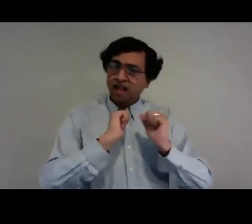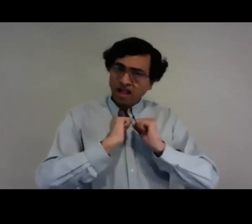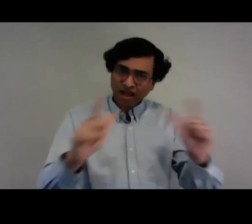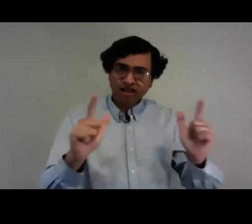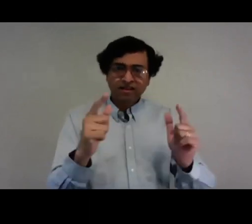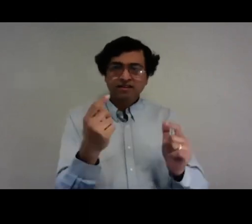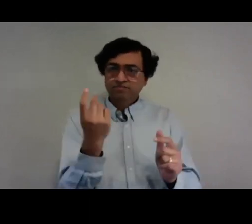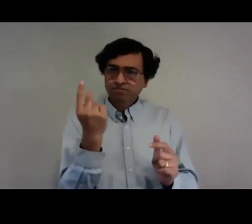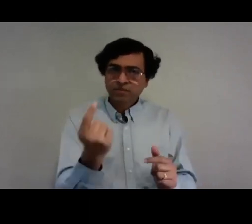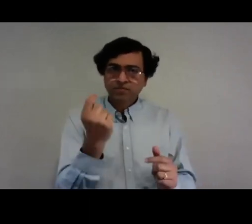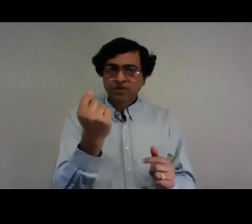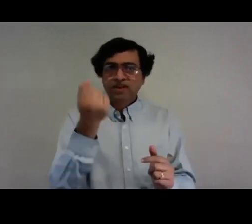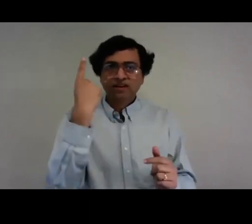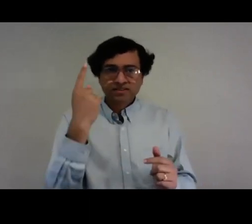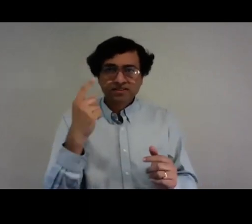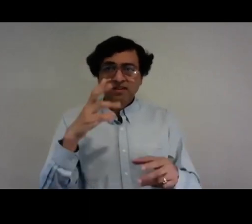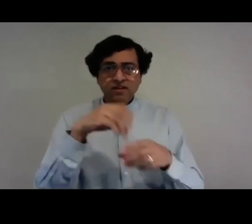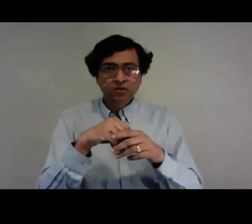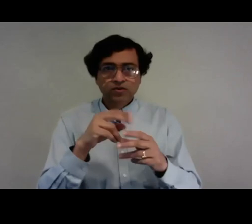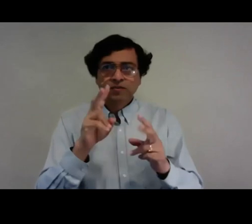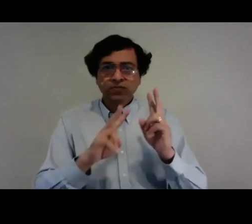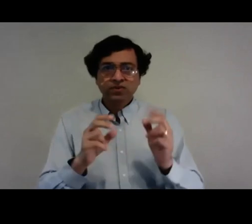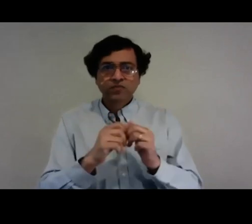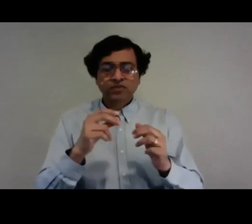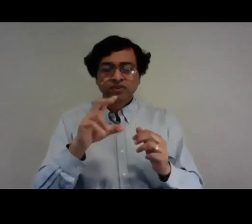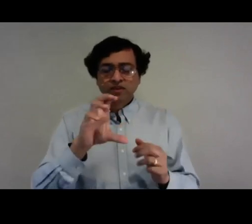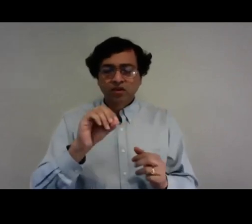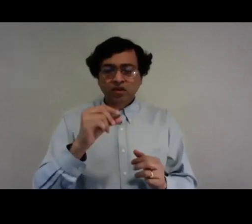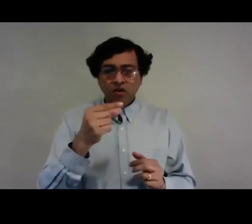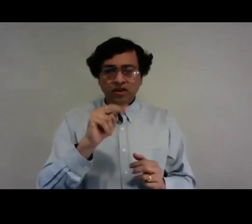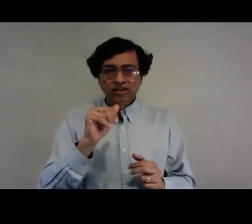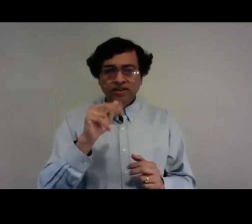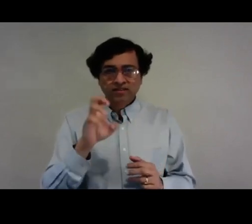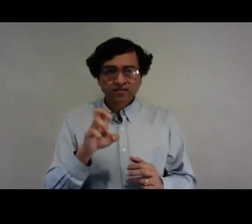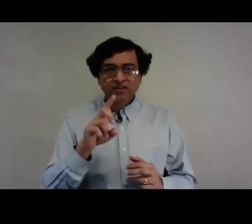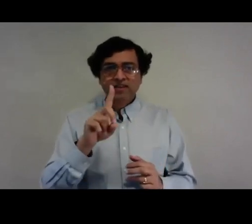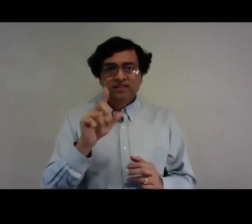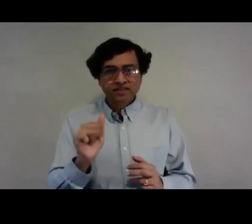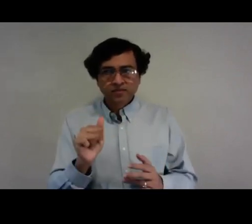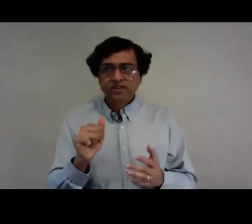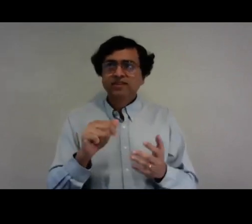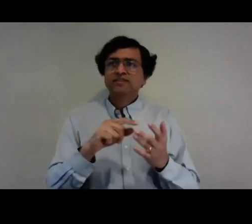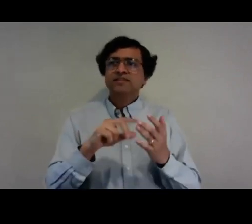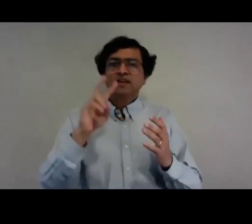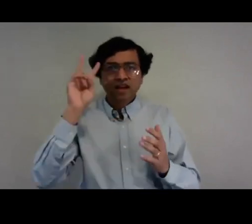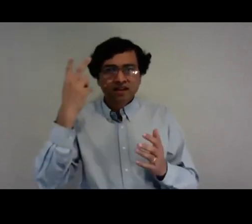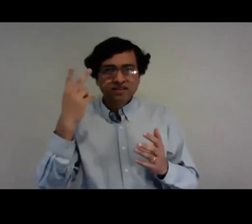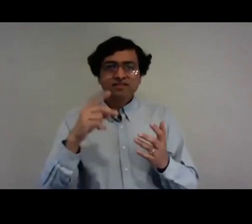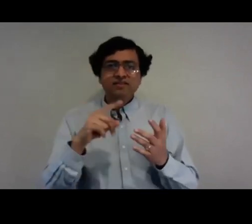And in a sense, it is universal access that can be used by anyone with